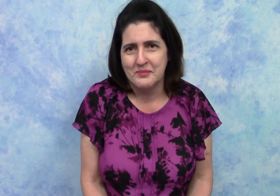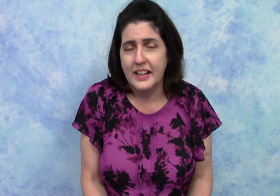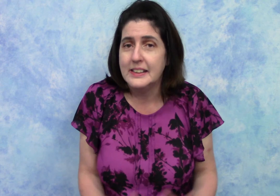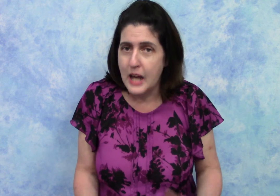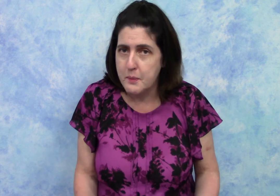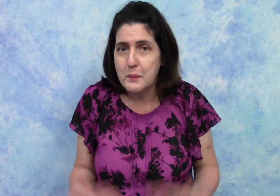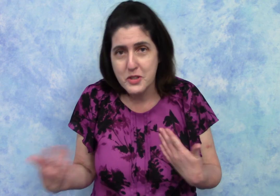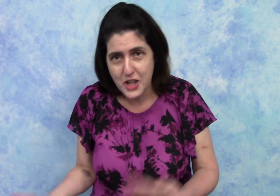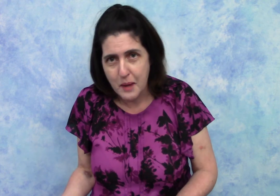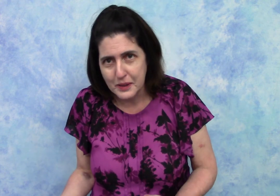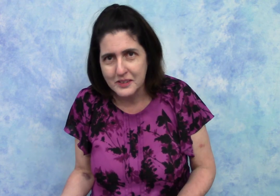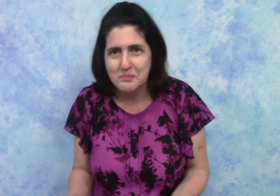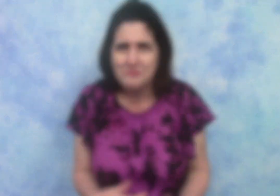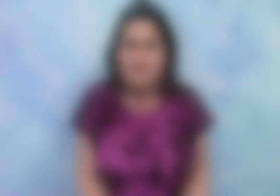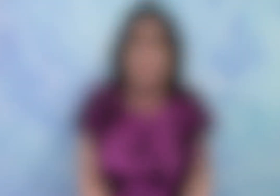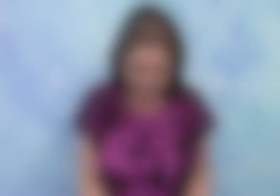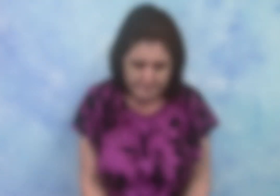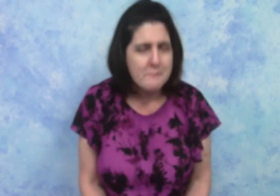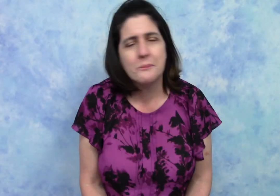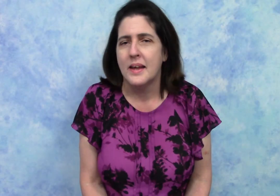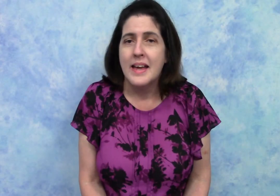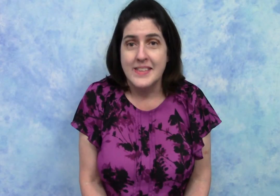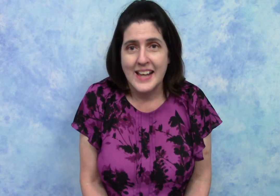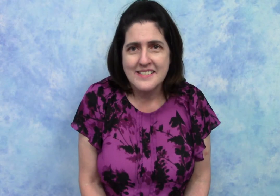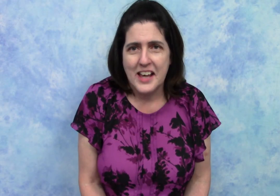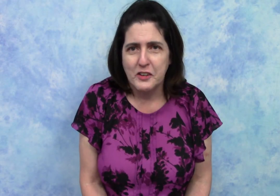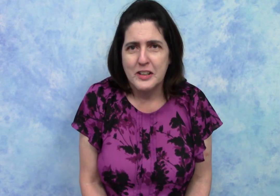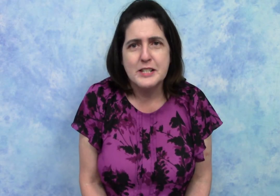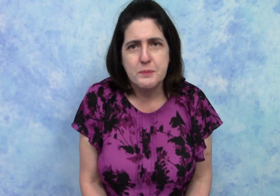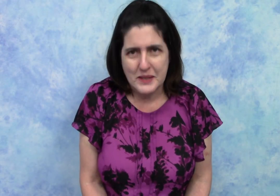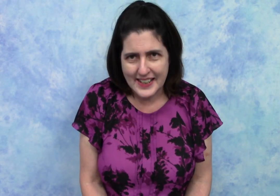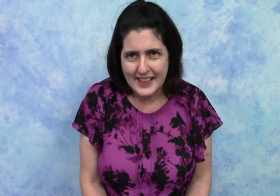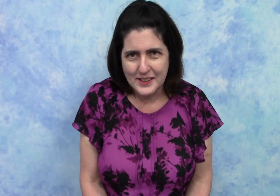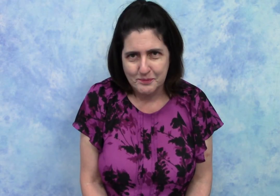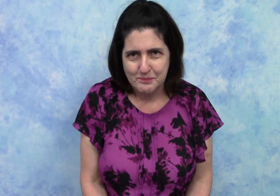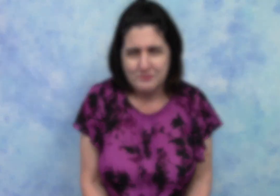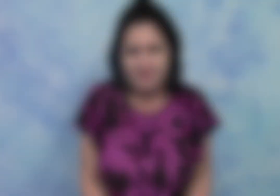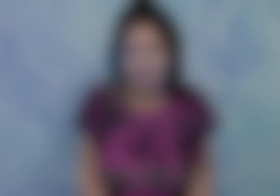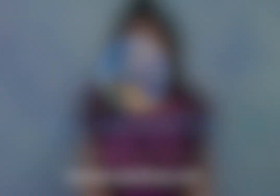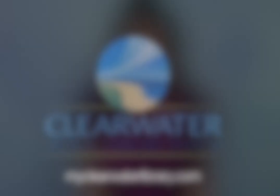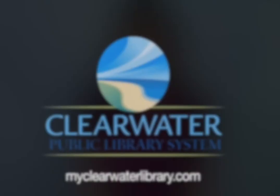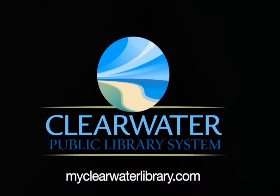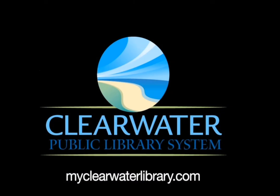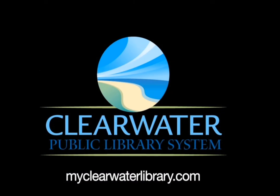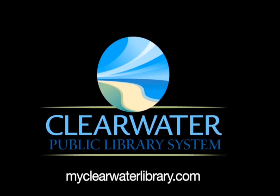like llama pajama. The next letter is p.